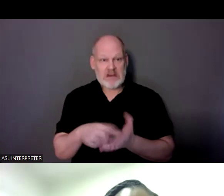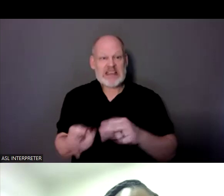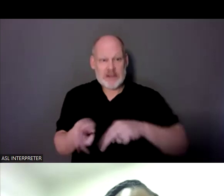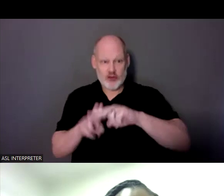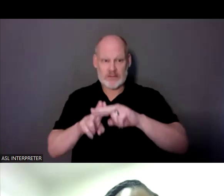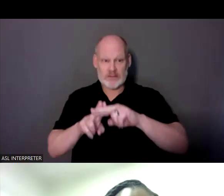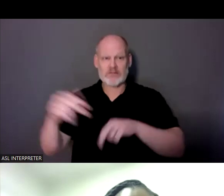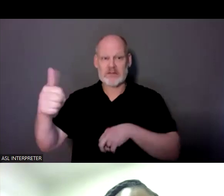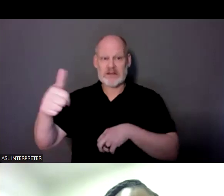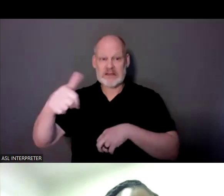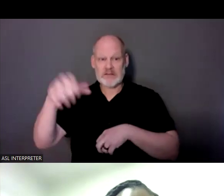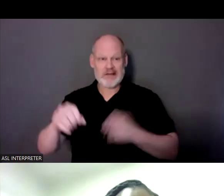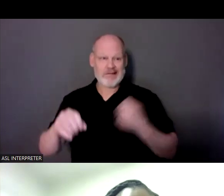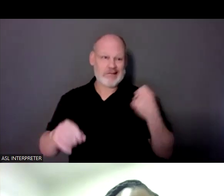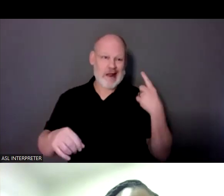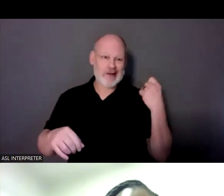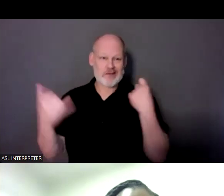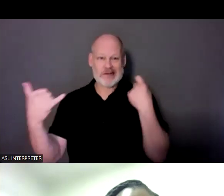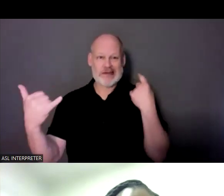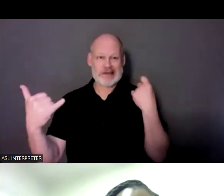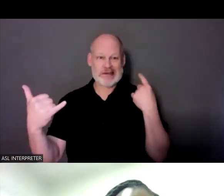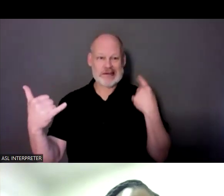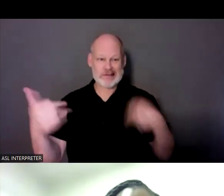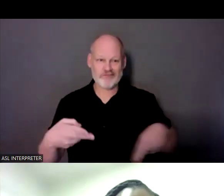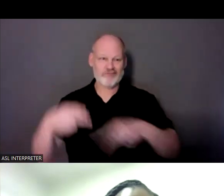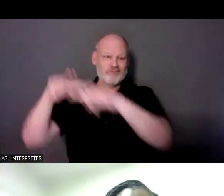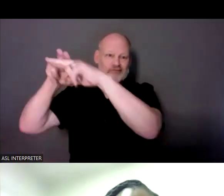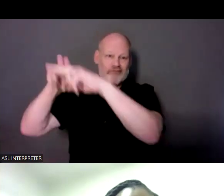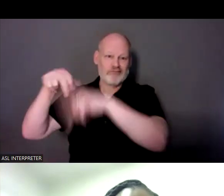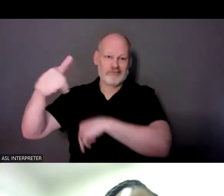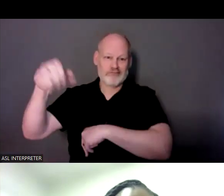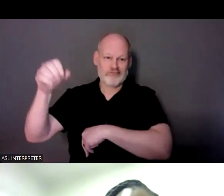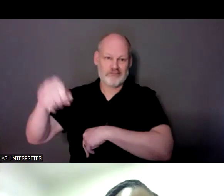to this year, and just really excited to see the work that we're doing to maintain that and